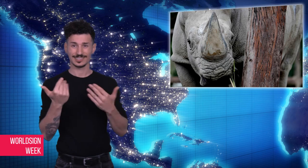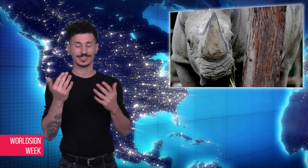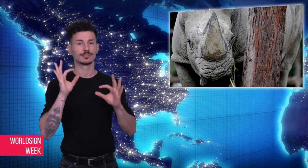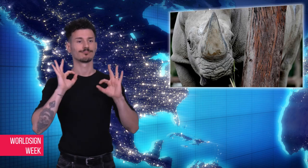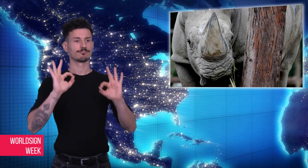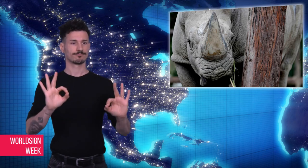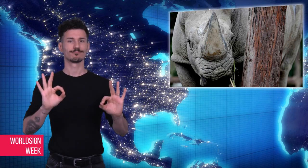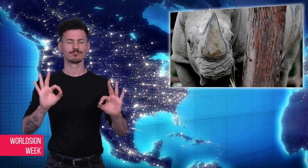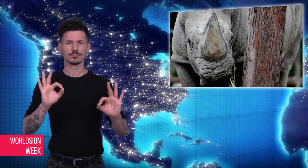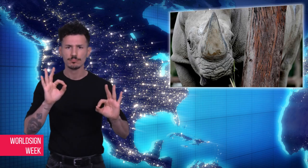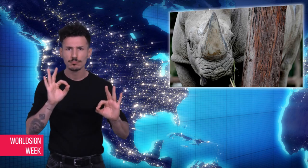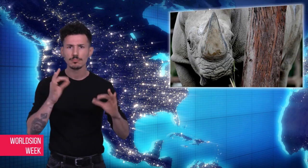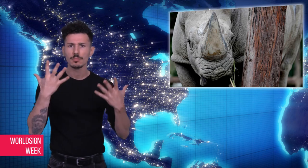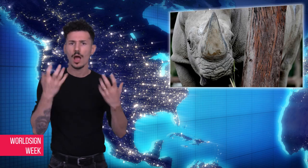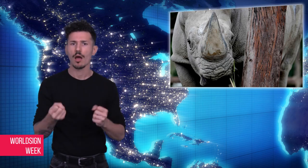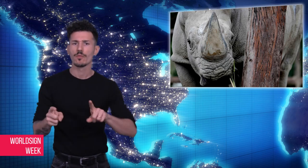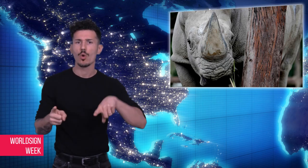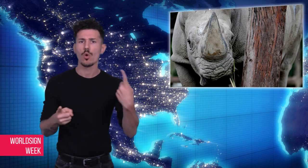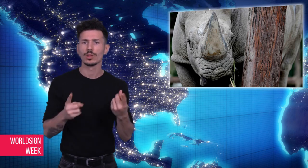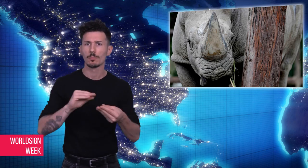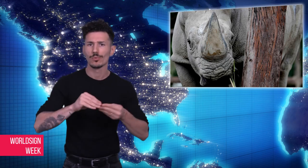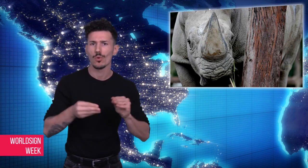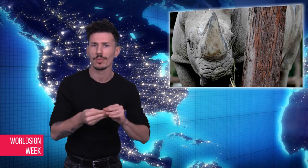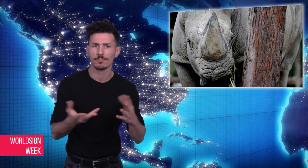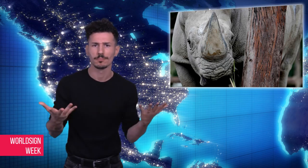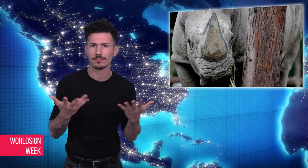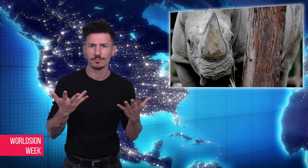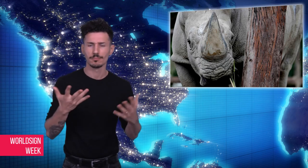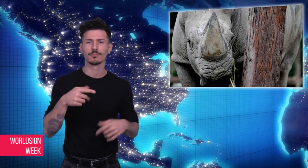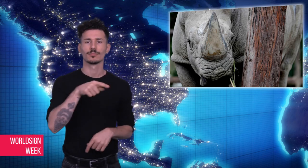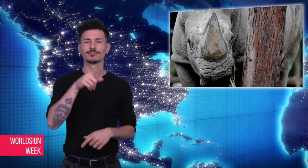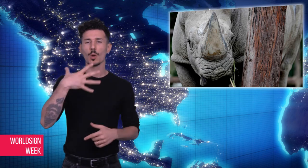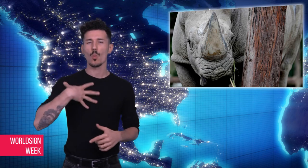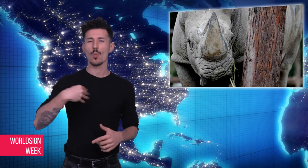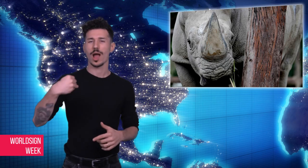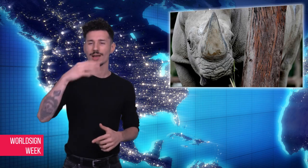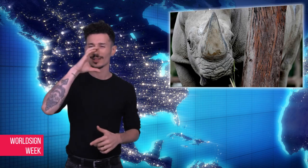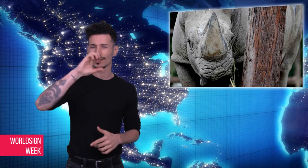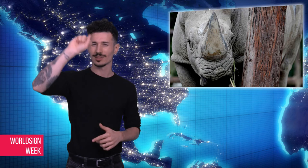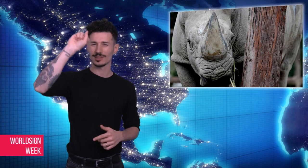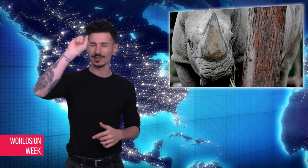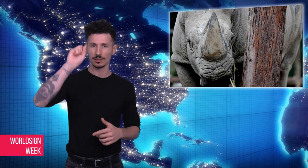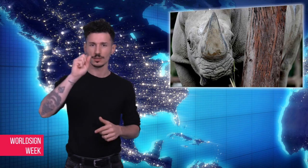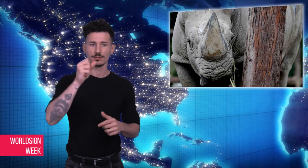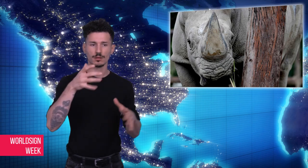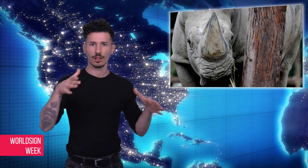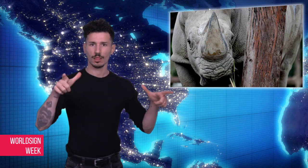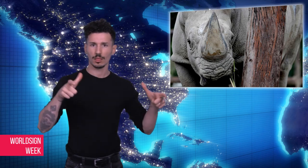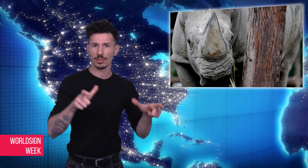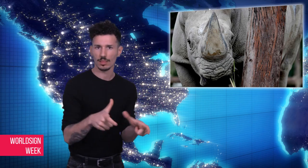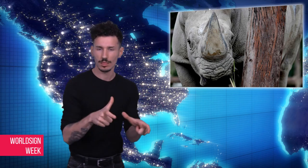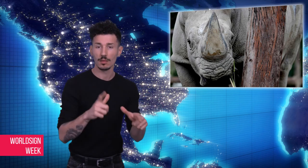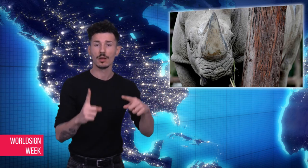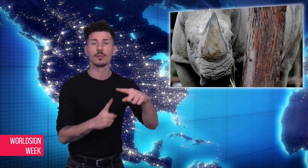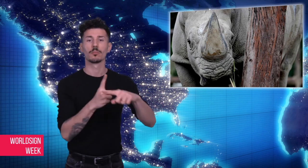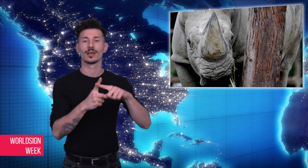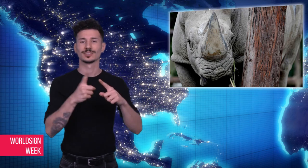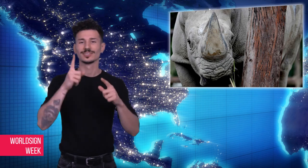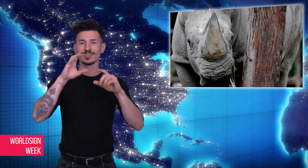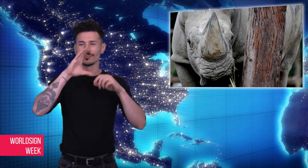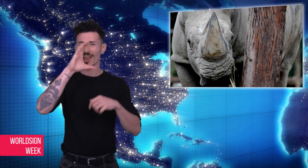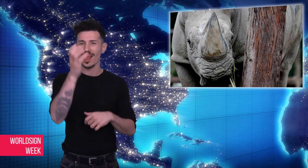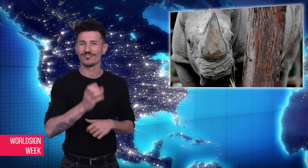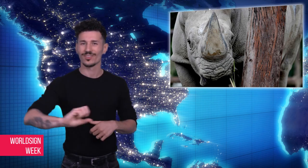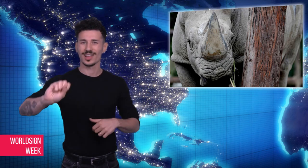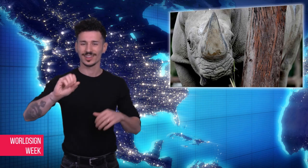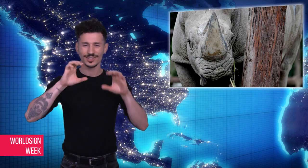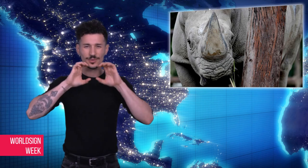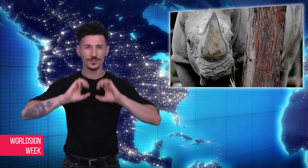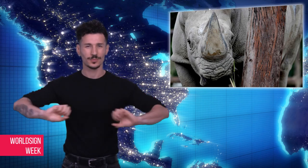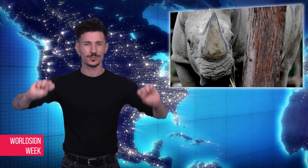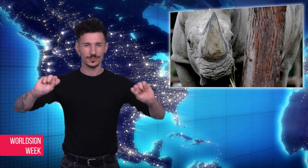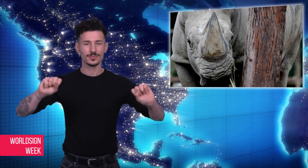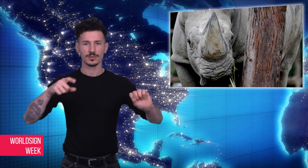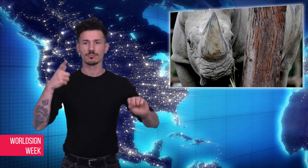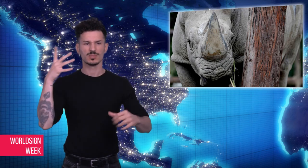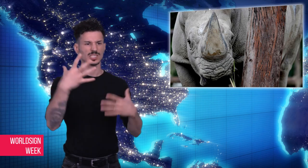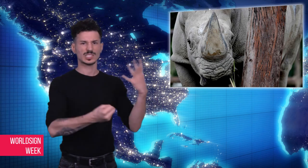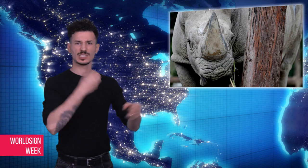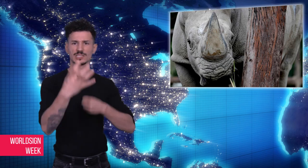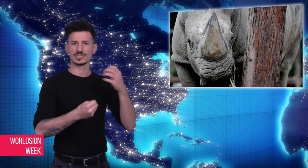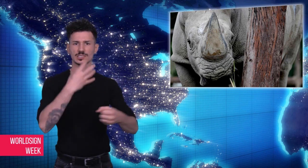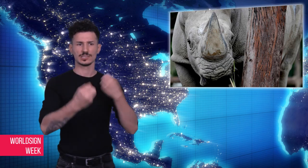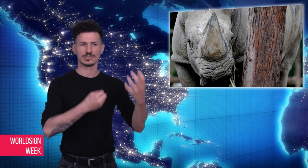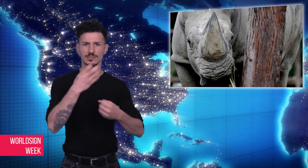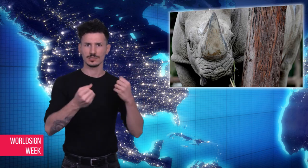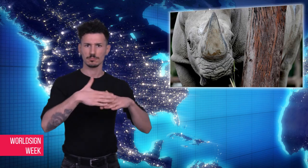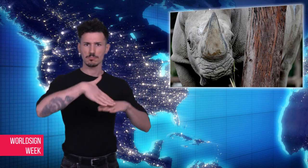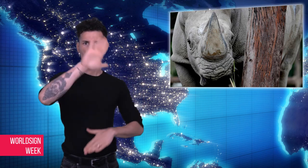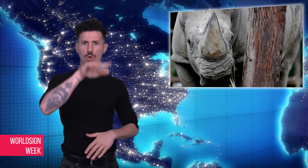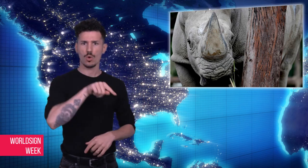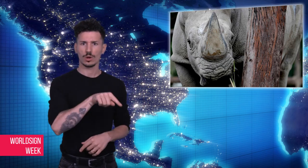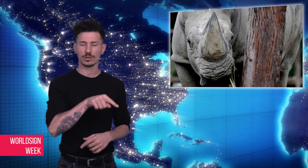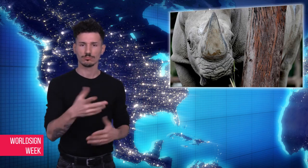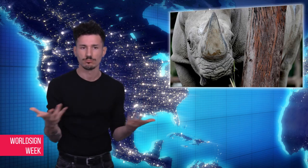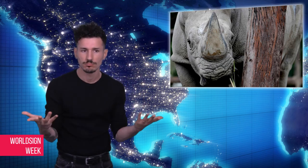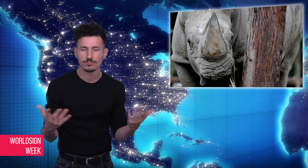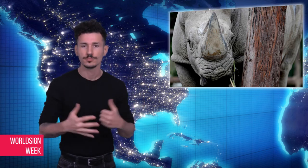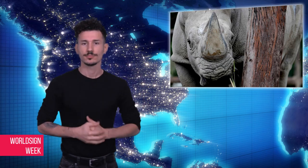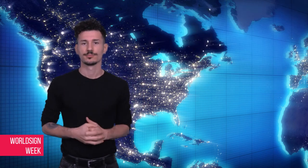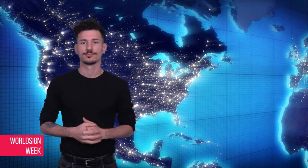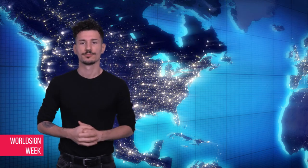declining with an increase on elephant poaching.